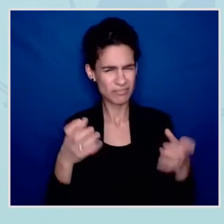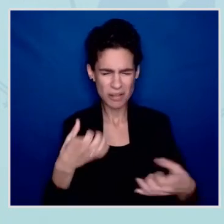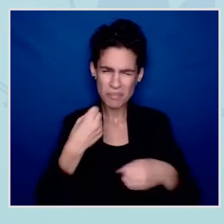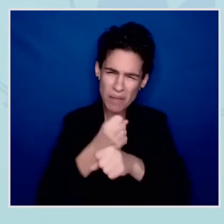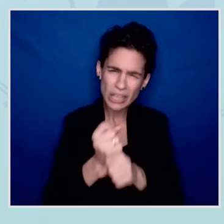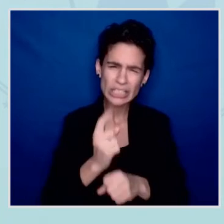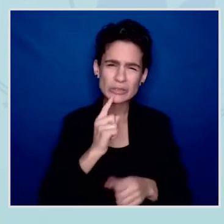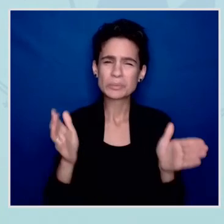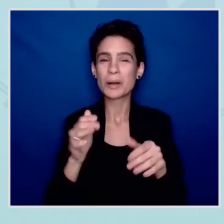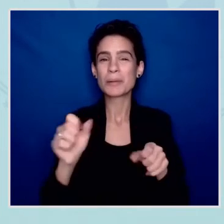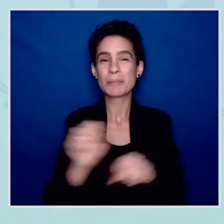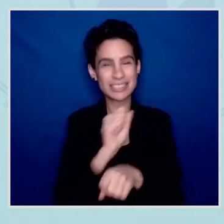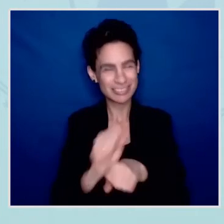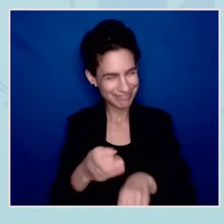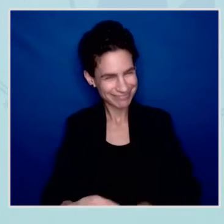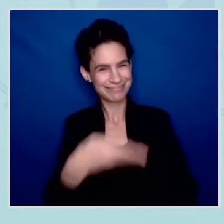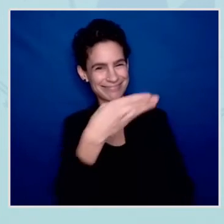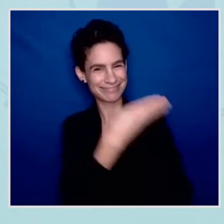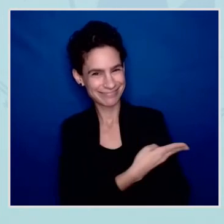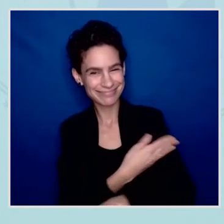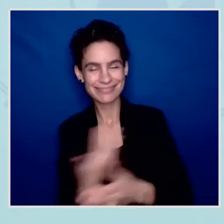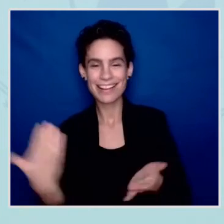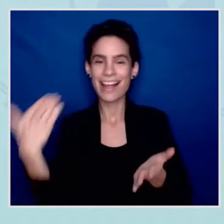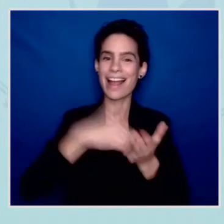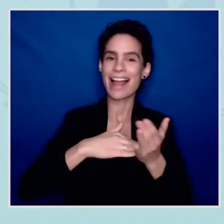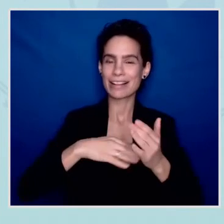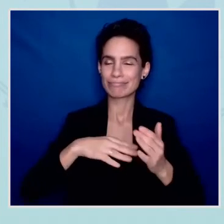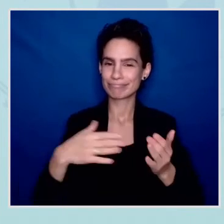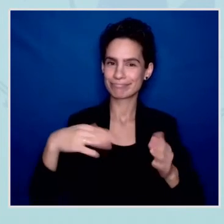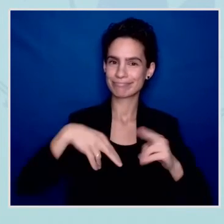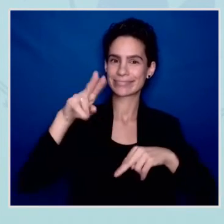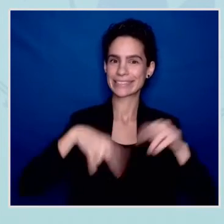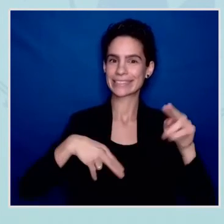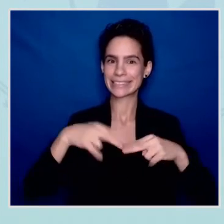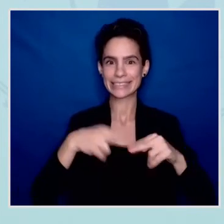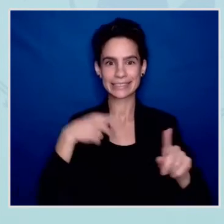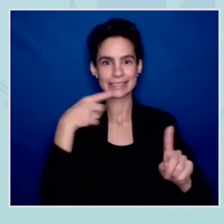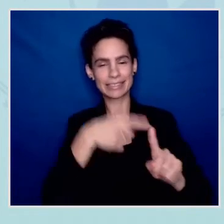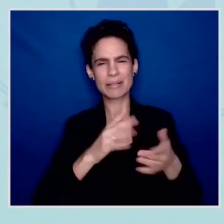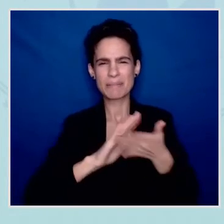SMALL BUSINESS ADVOCATE, SHE WORKED TIRELESSLY TO ENSURE THAT EVERYONE WITH AN ENTREPRENEURIAL SPARK AT A FAIR AND EQUAL SHOT AT GETTING OFF